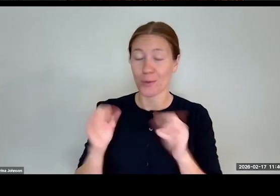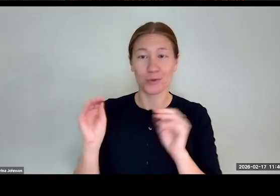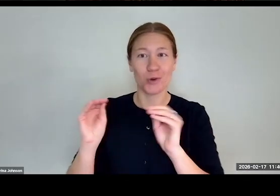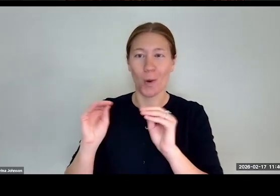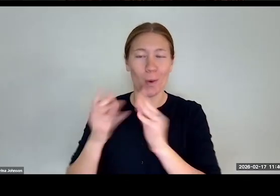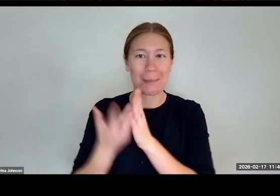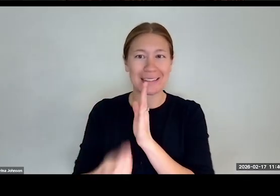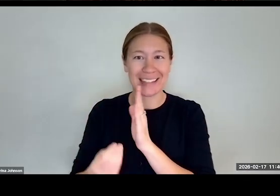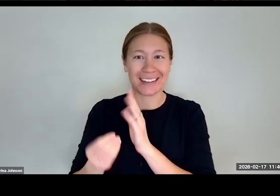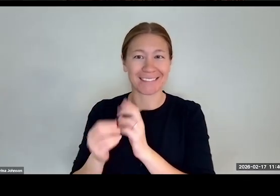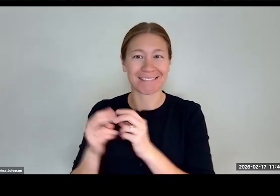So thank you accessibility assistant.